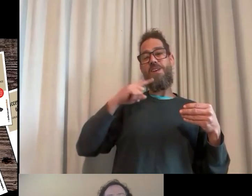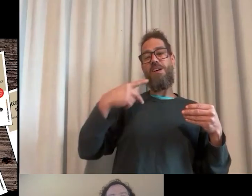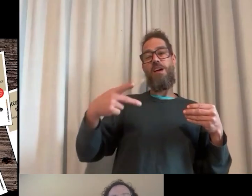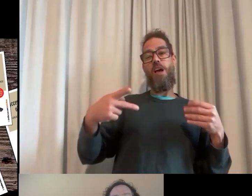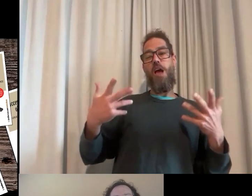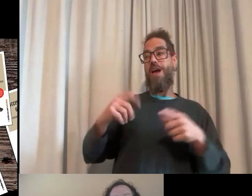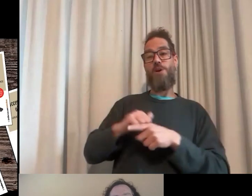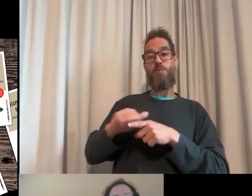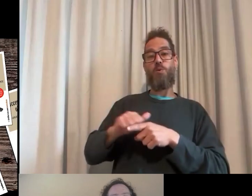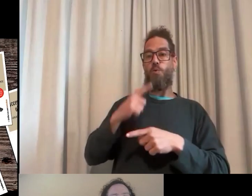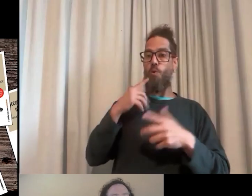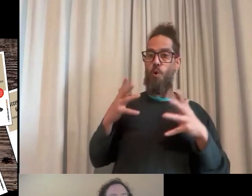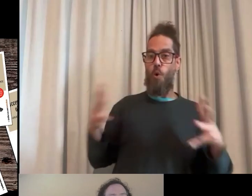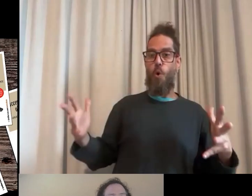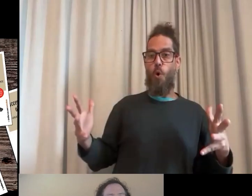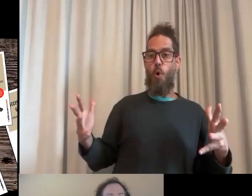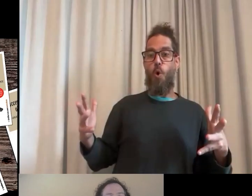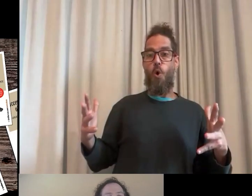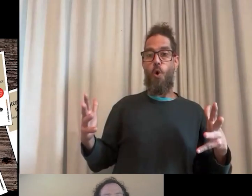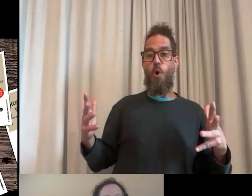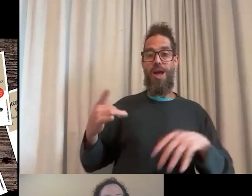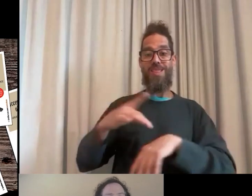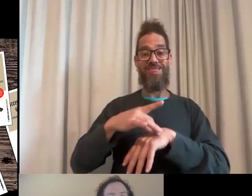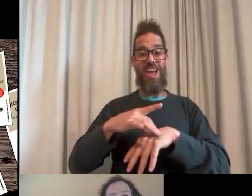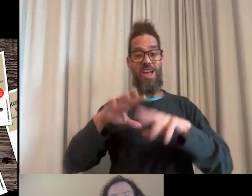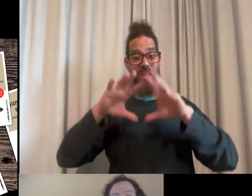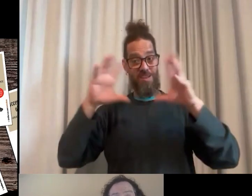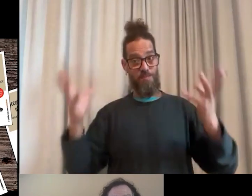I can unpack for you is that the very best global certifications